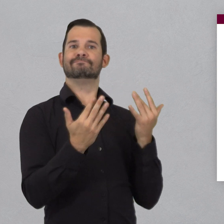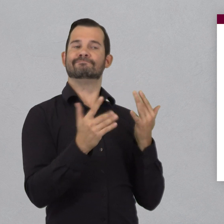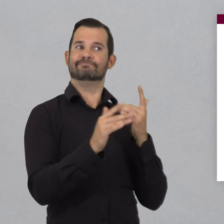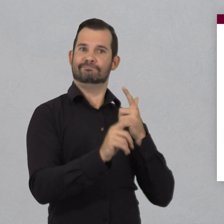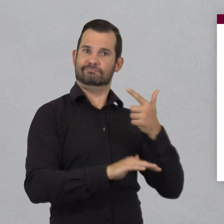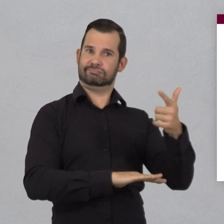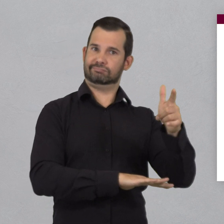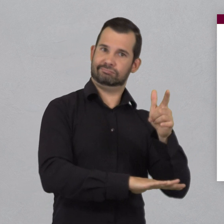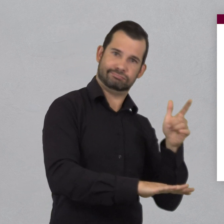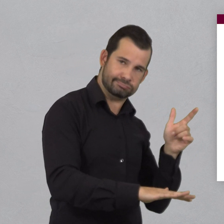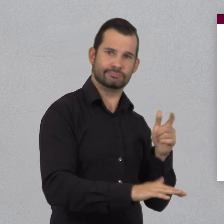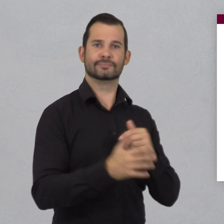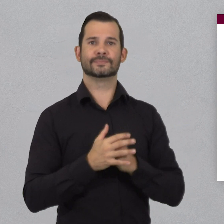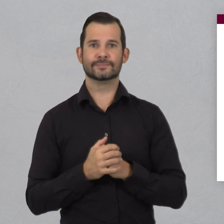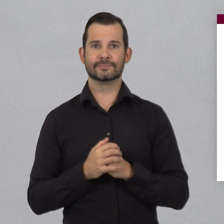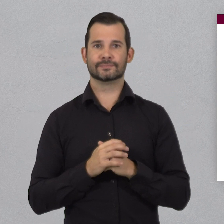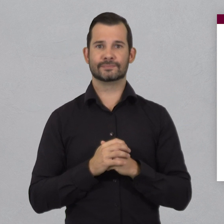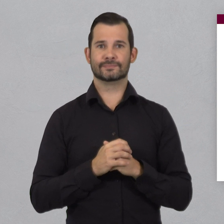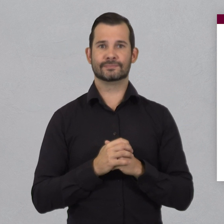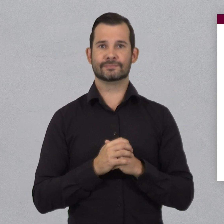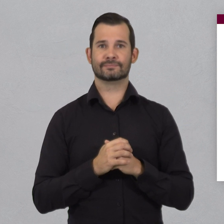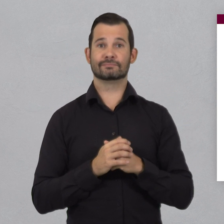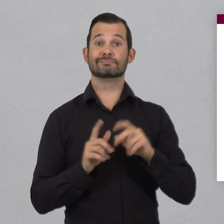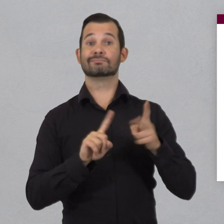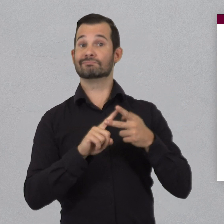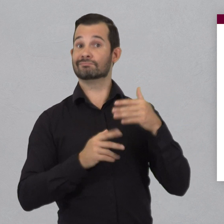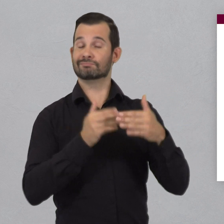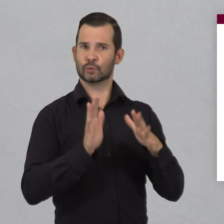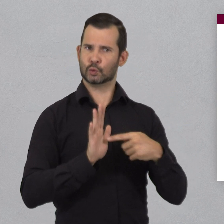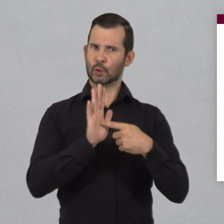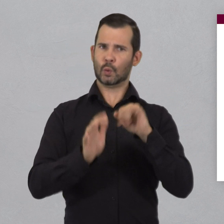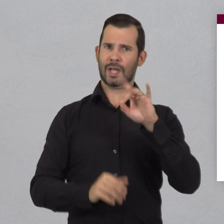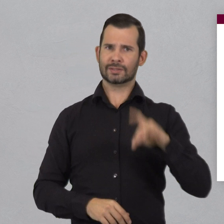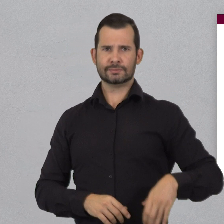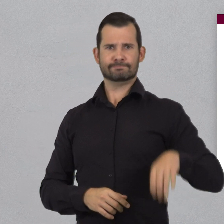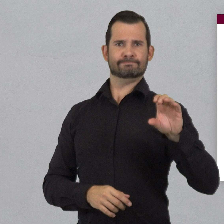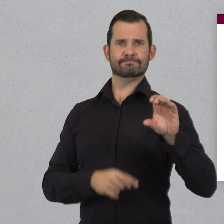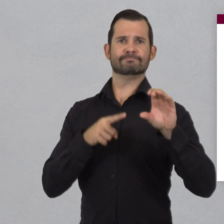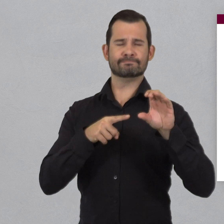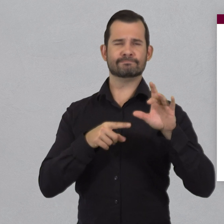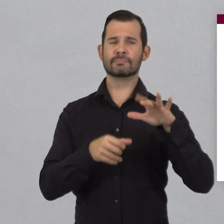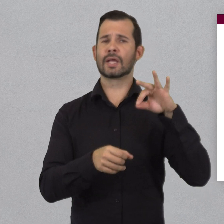while other voters are being served. STEP 2: Show your ID